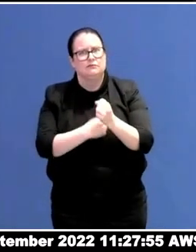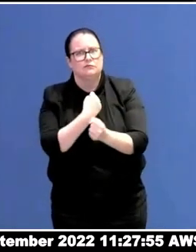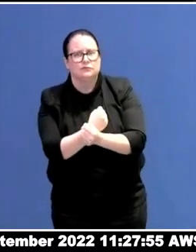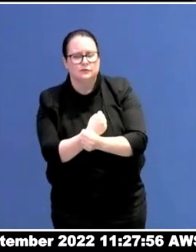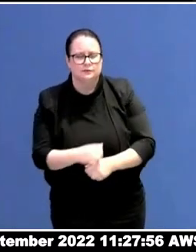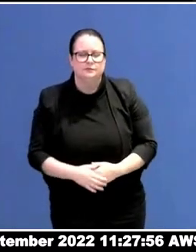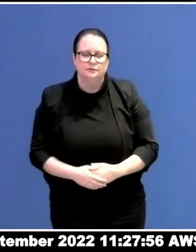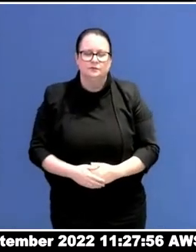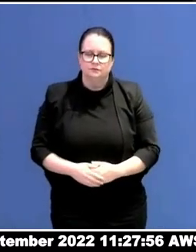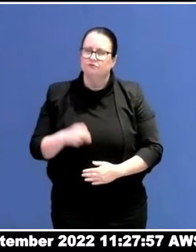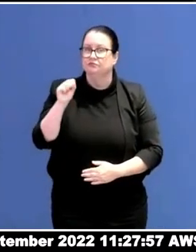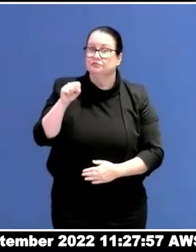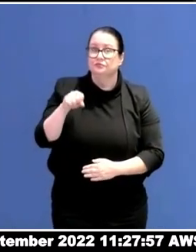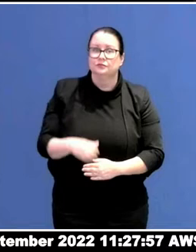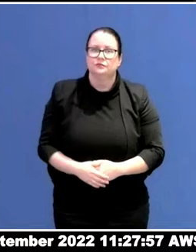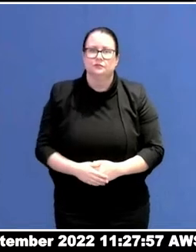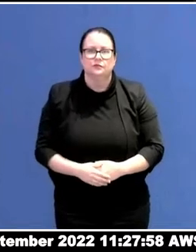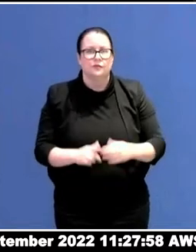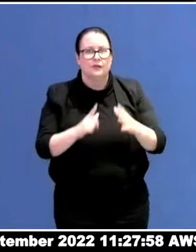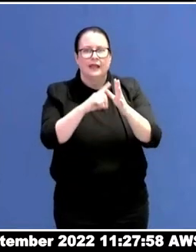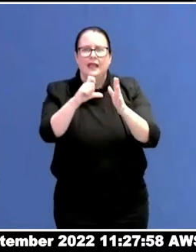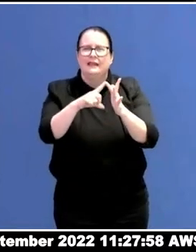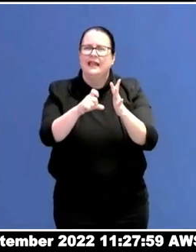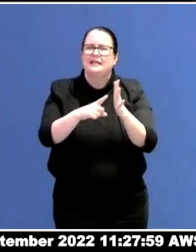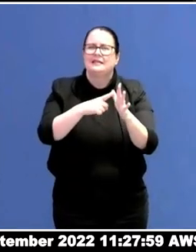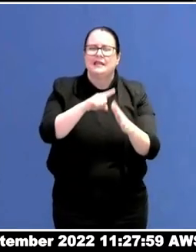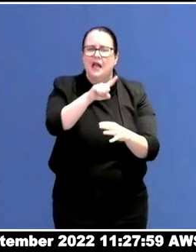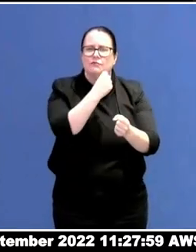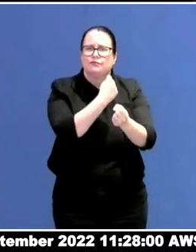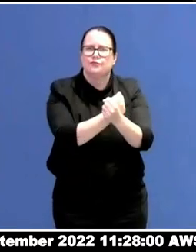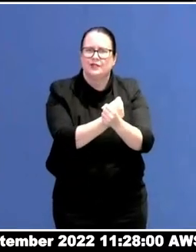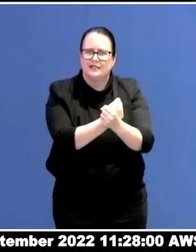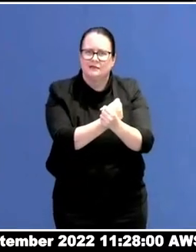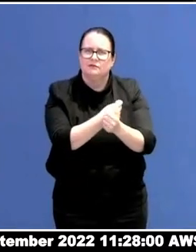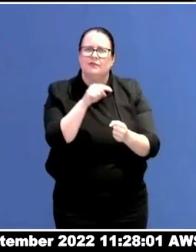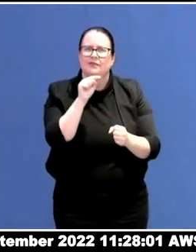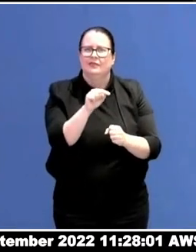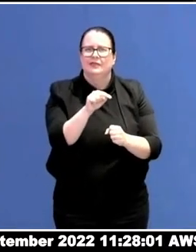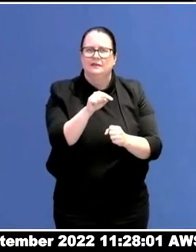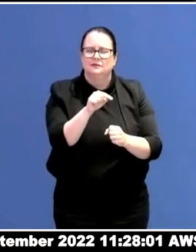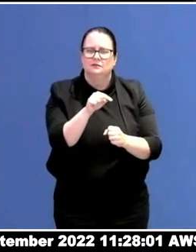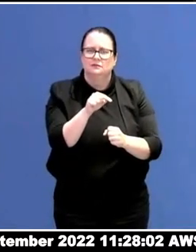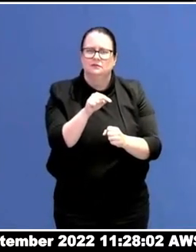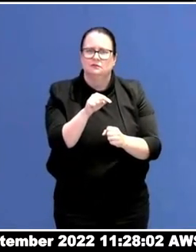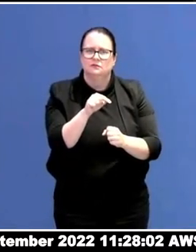Of course. So, Acacia Prison as you know, that's a prison which is largely and hugely populated.